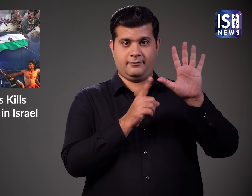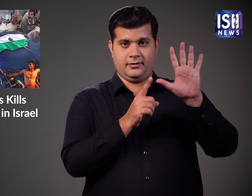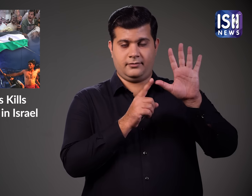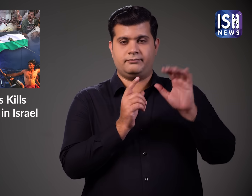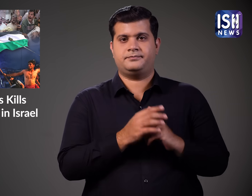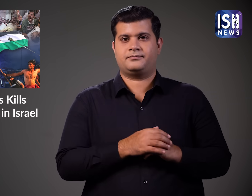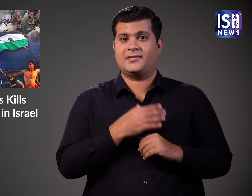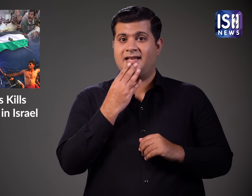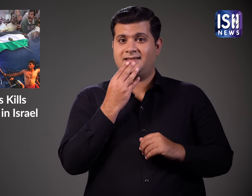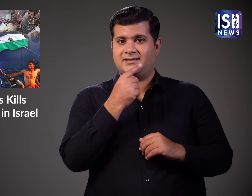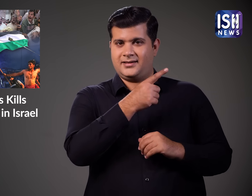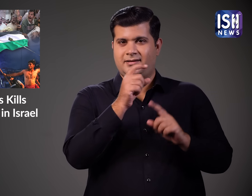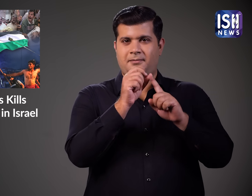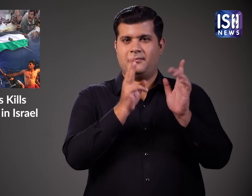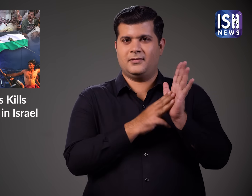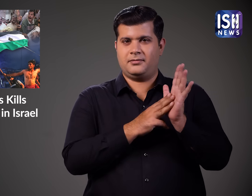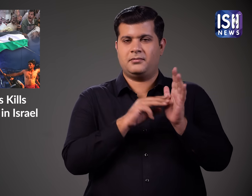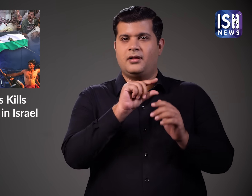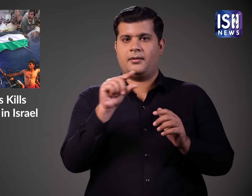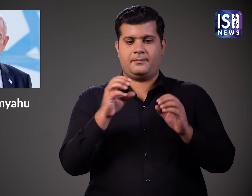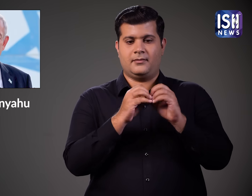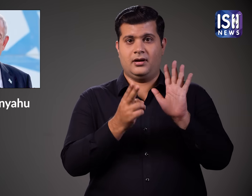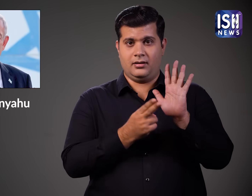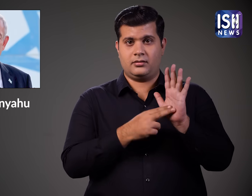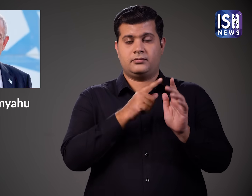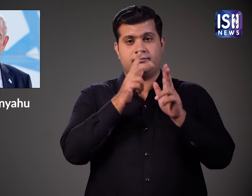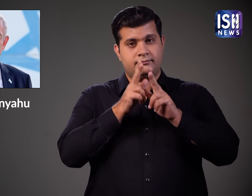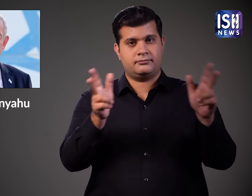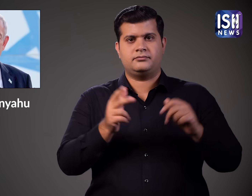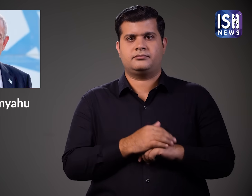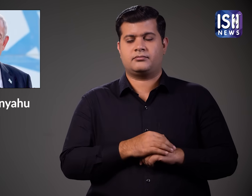5. Israeli Prime Minister Benjamin Netanyahu said,